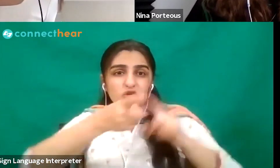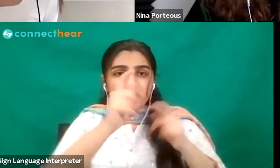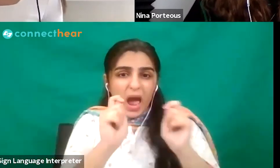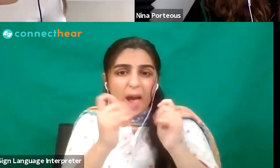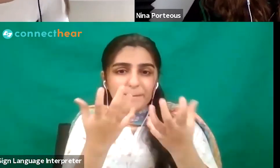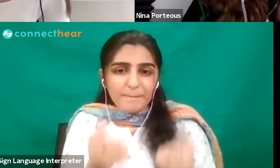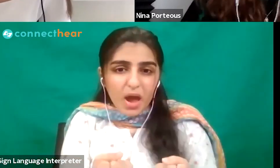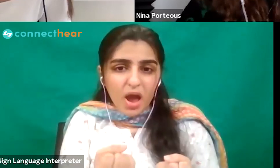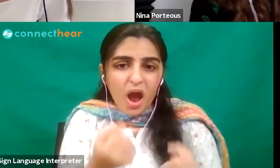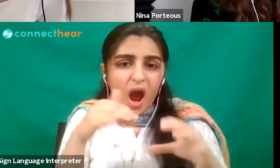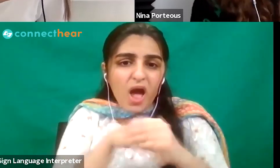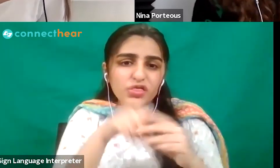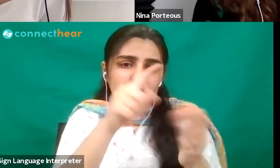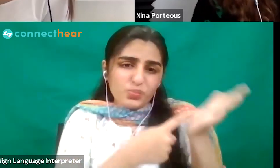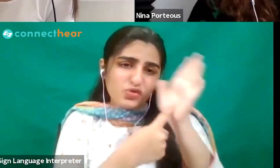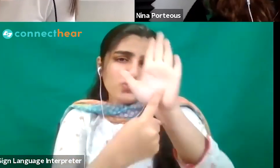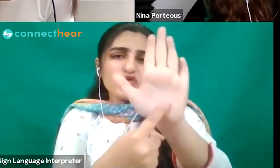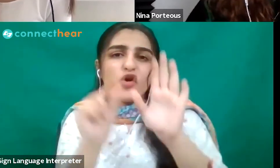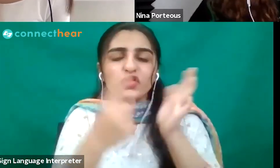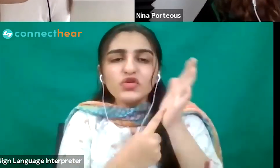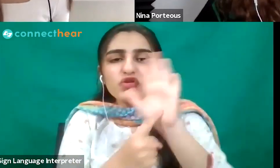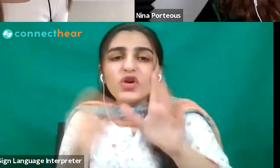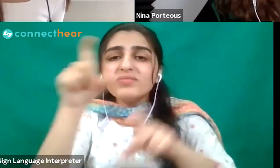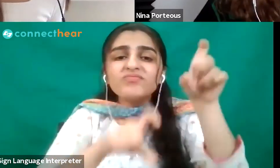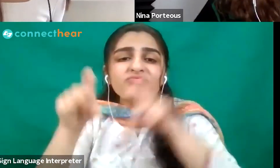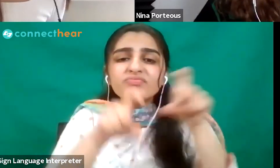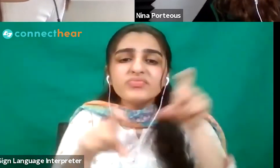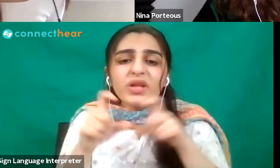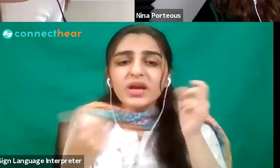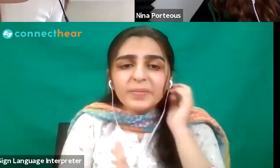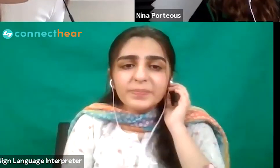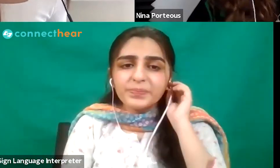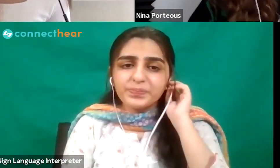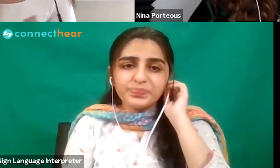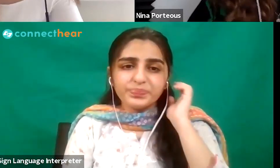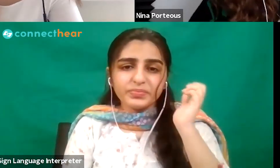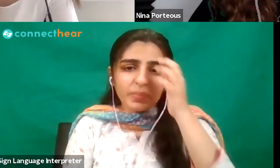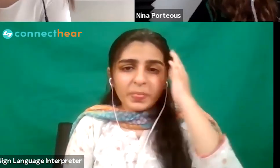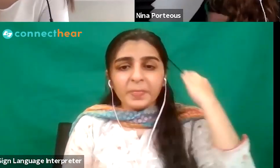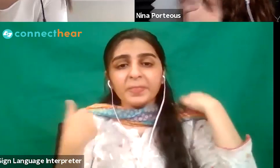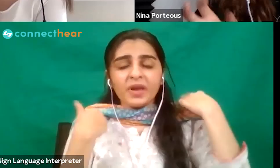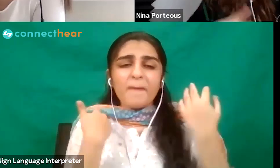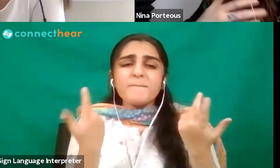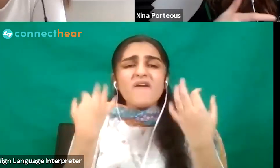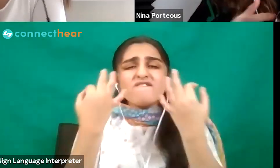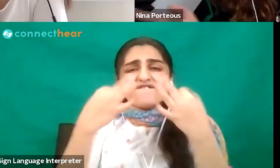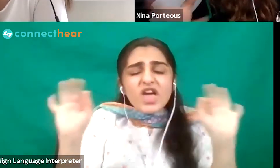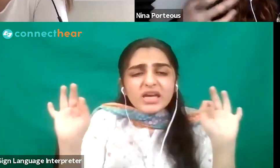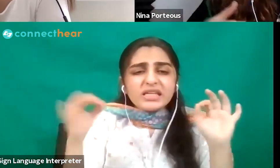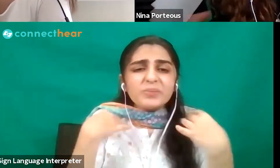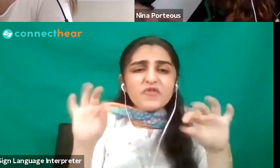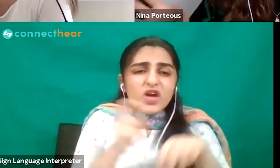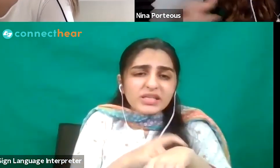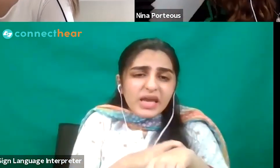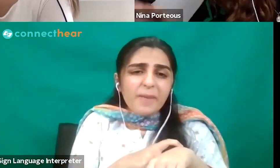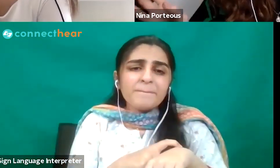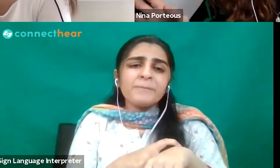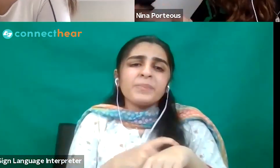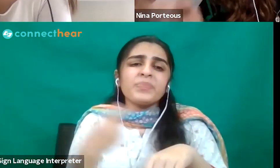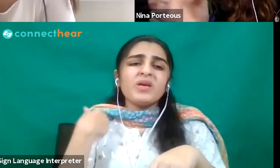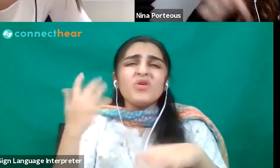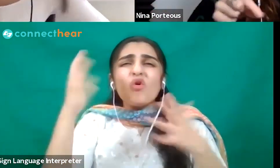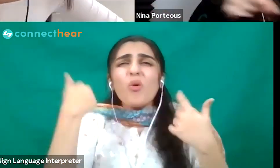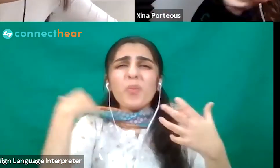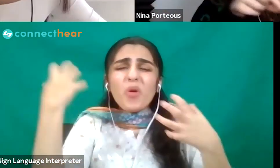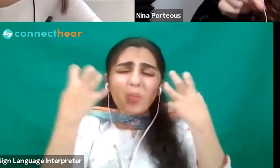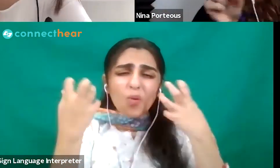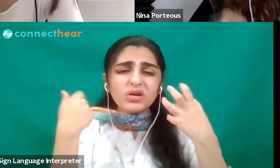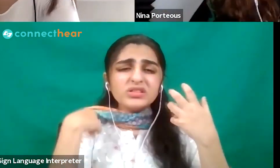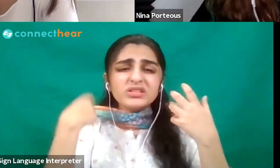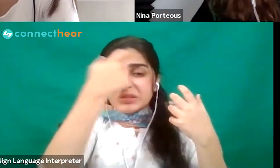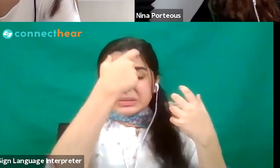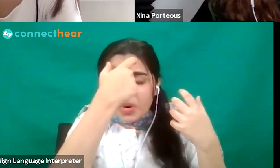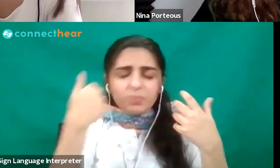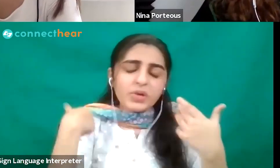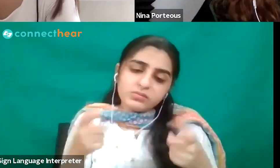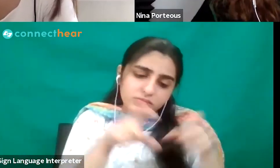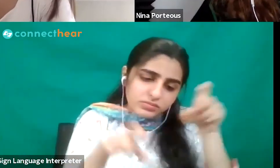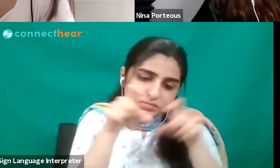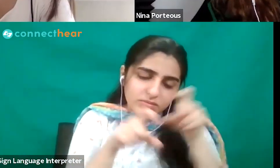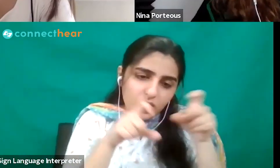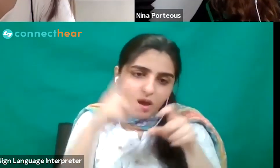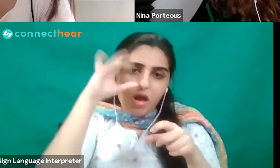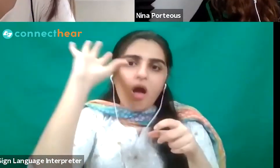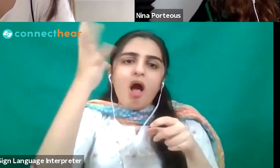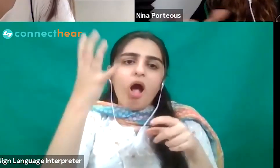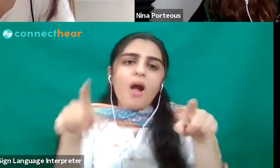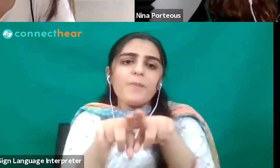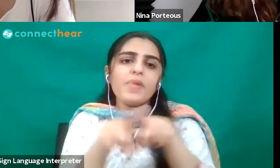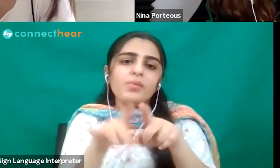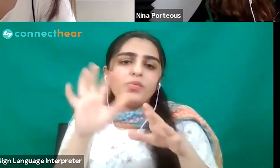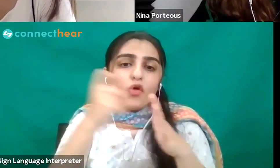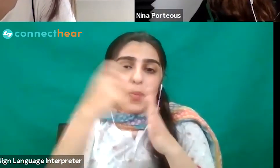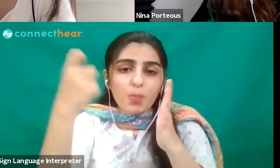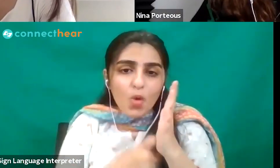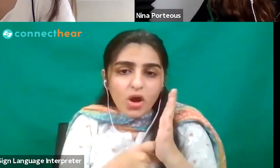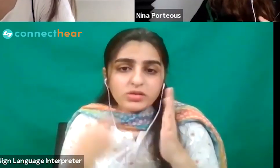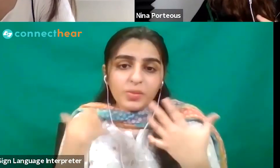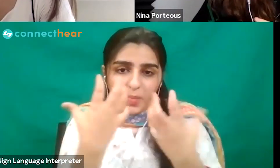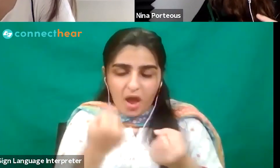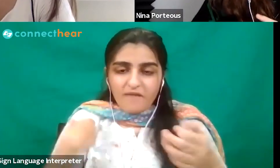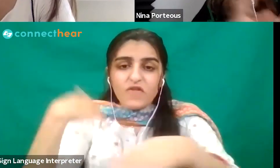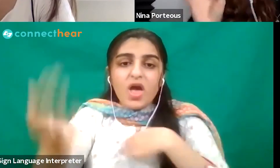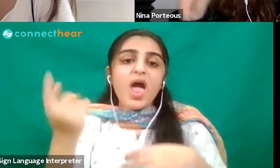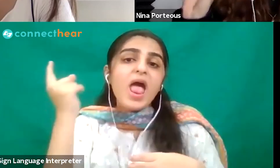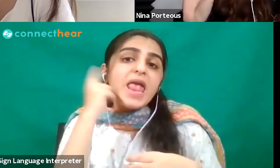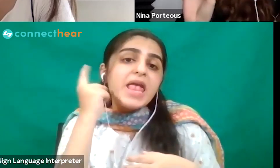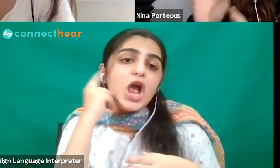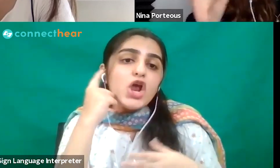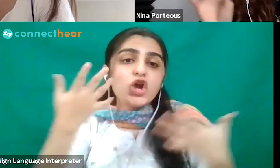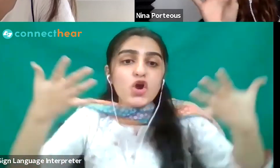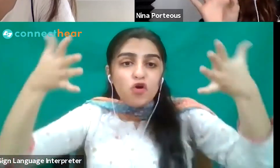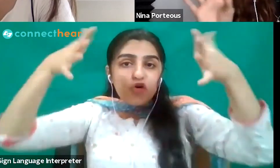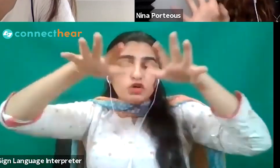So I would quite often get a lot of ear infections and when I started school, someone would come in and have a look at know something to teach some time to do hair, or they read things like that so someone came in talk she have a look at hearing, and